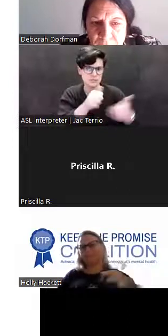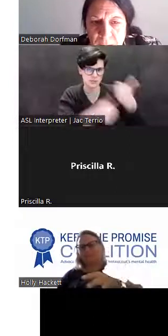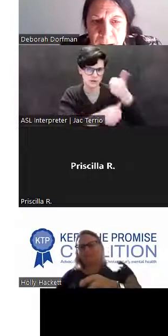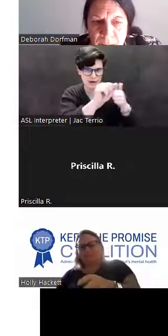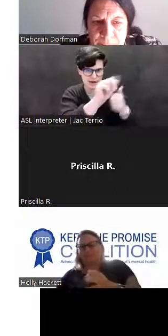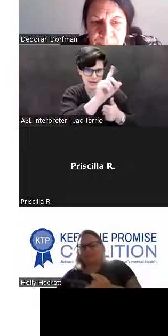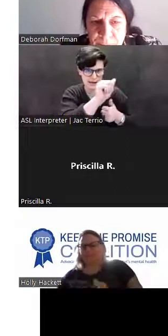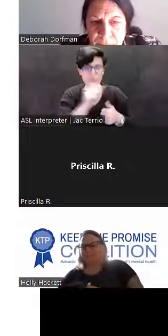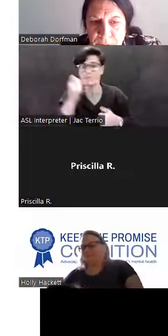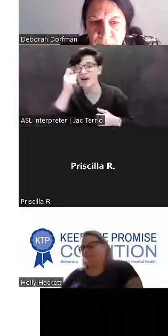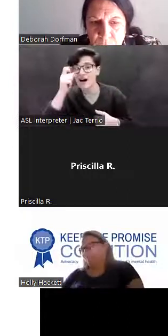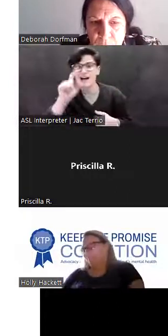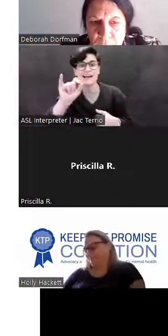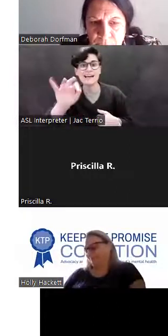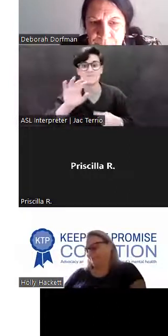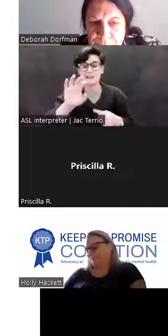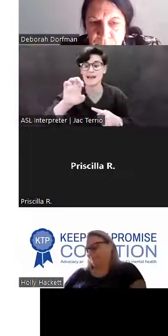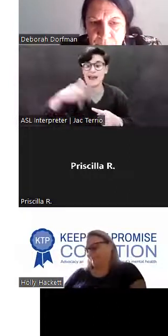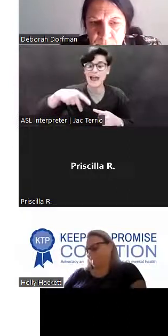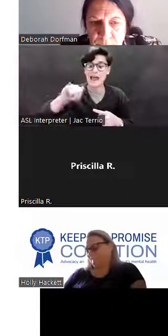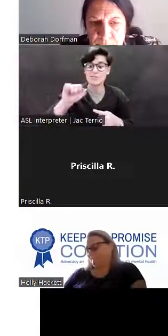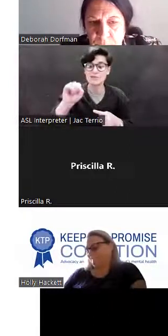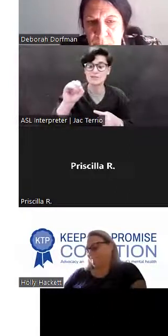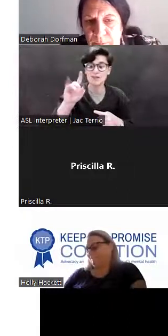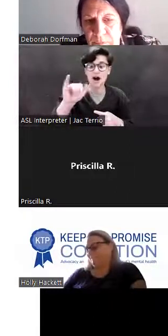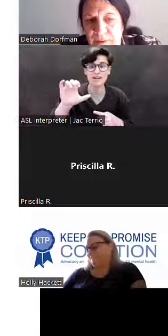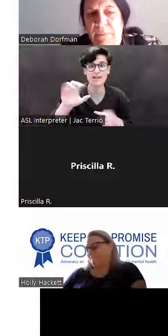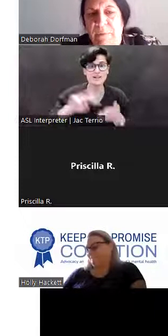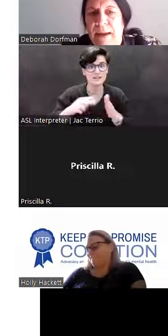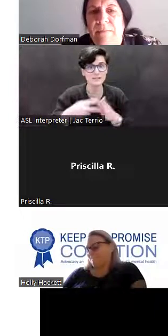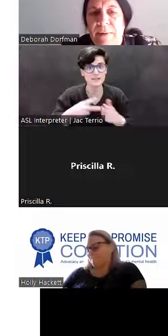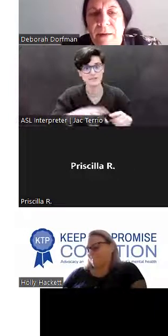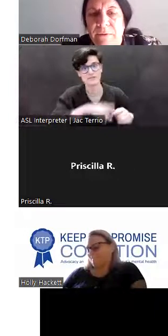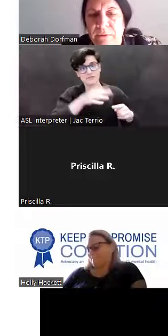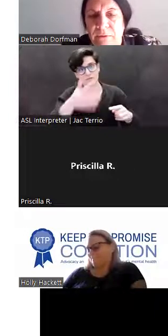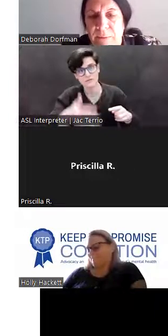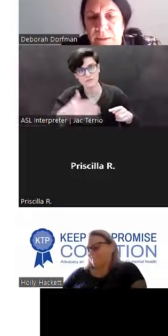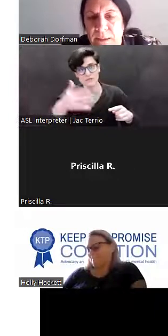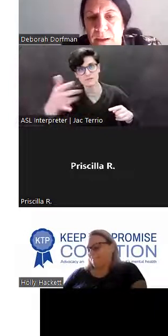15:15:08 However. you know people who, for example, may have a mental health disability.